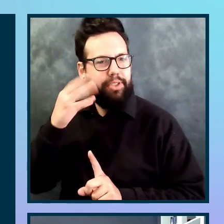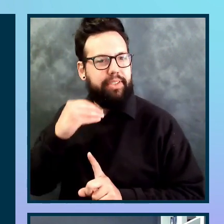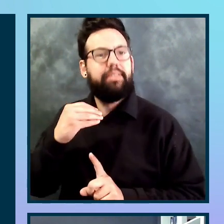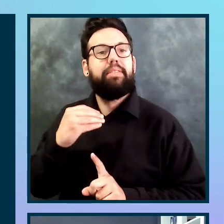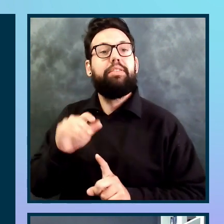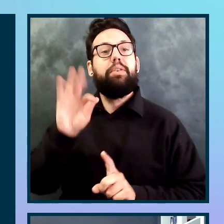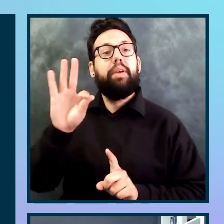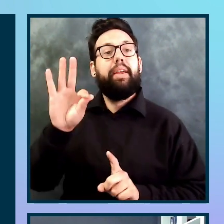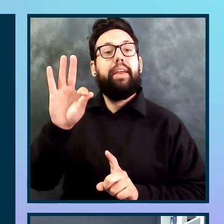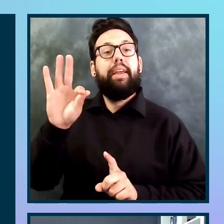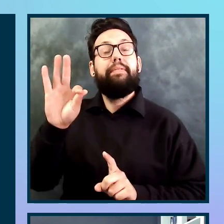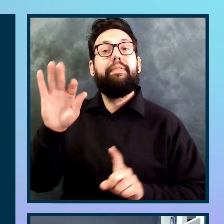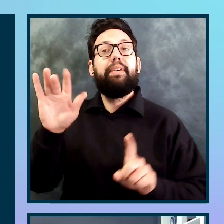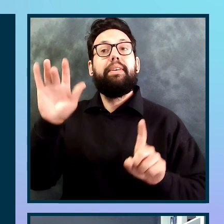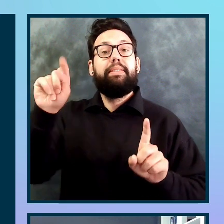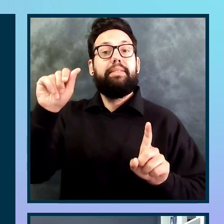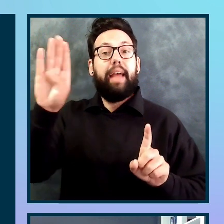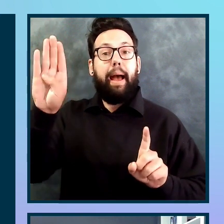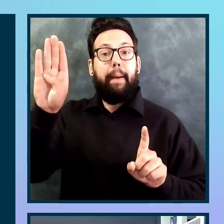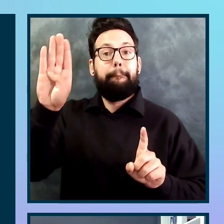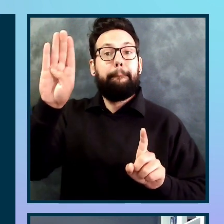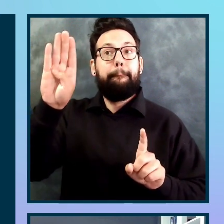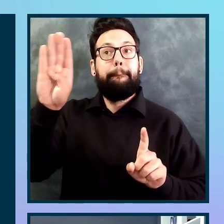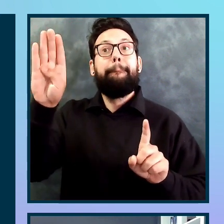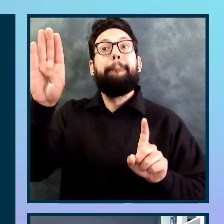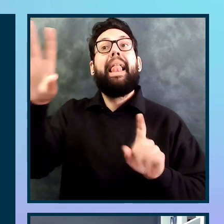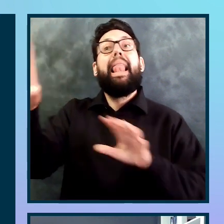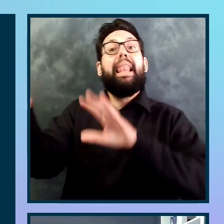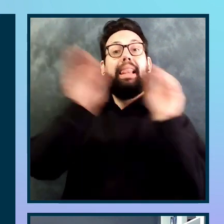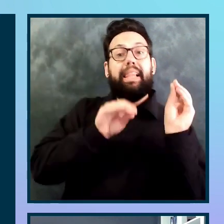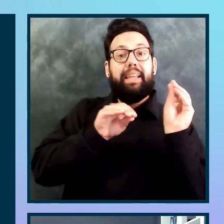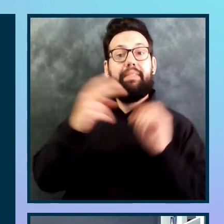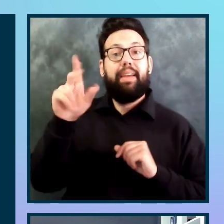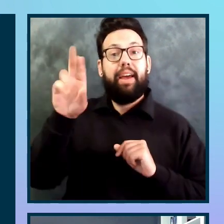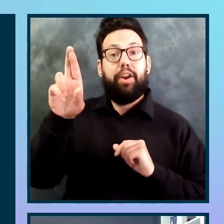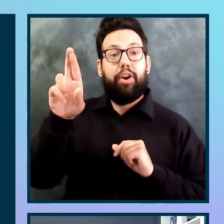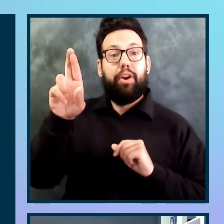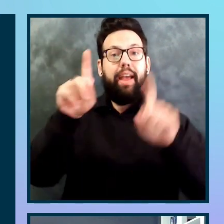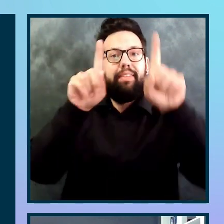And now the user, after tapping out of the header, they need to go one by one to the filters.